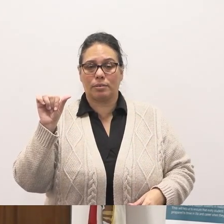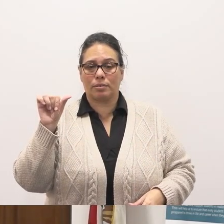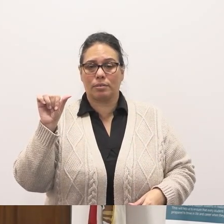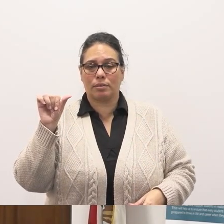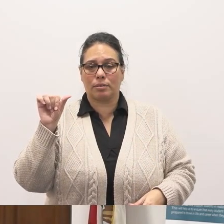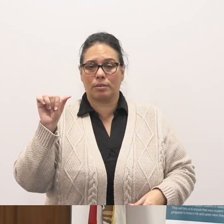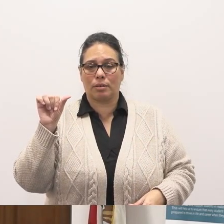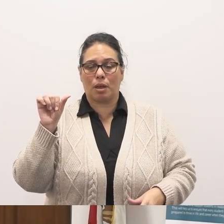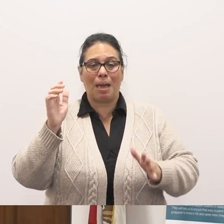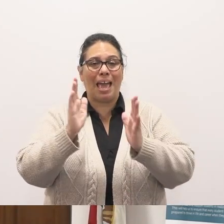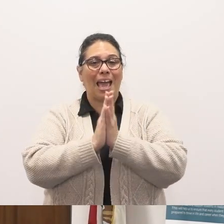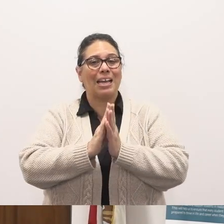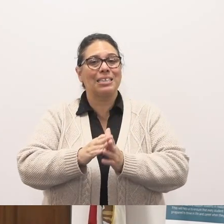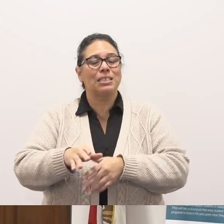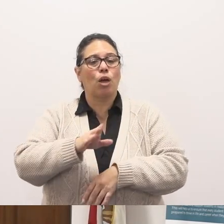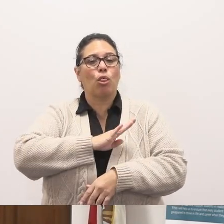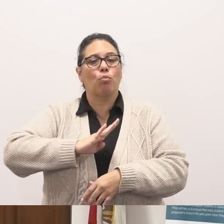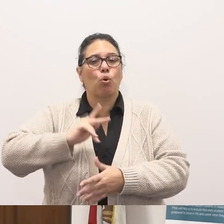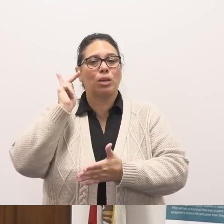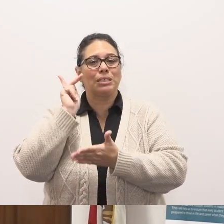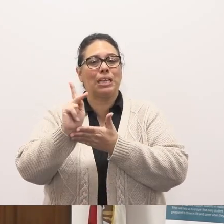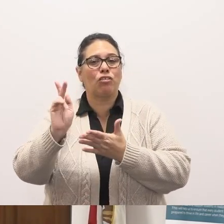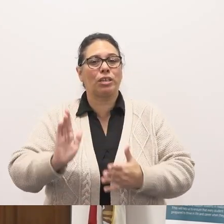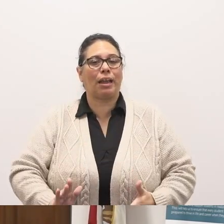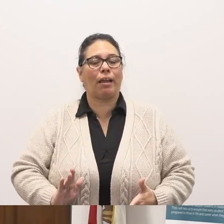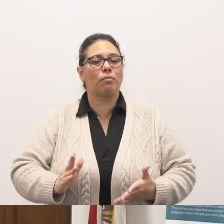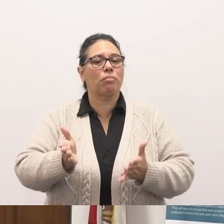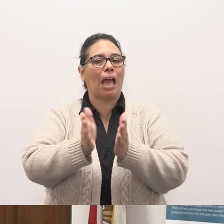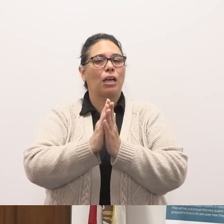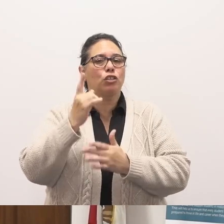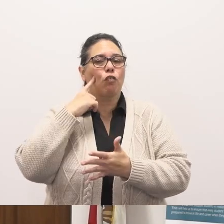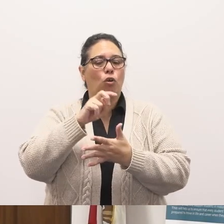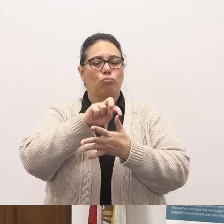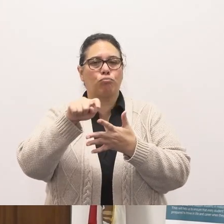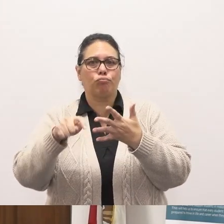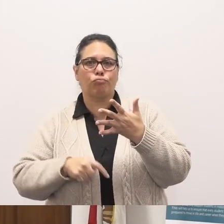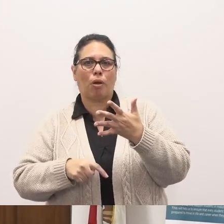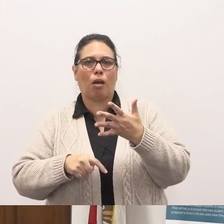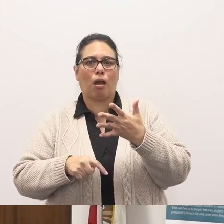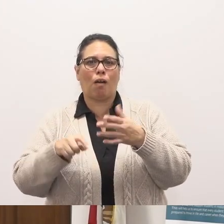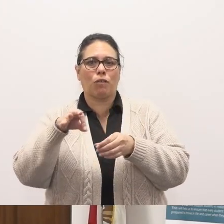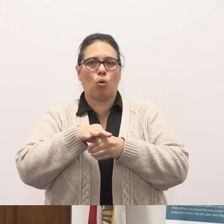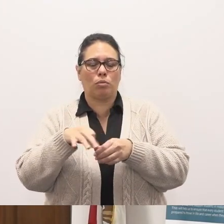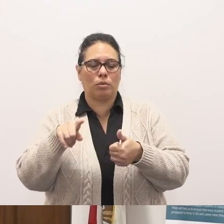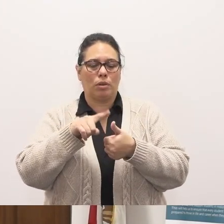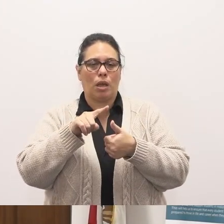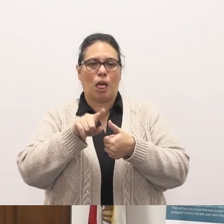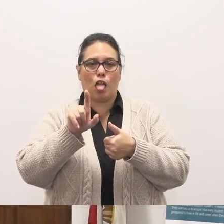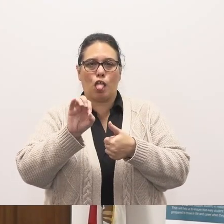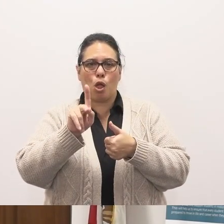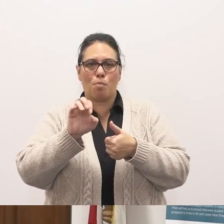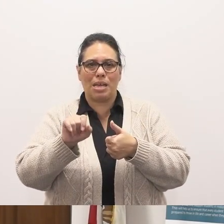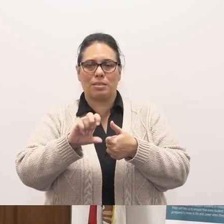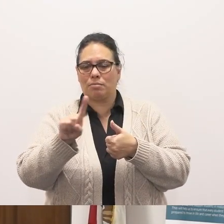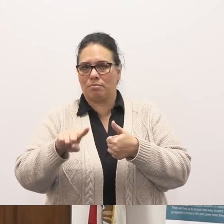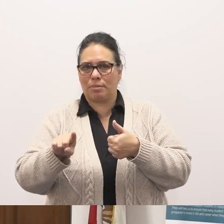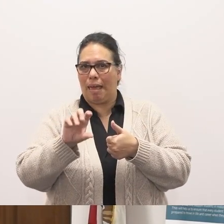I'll ask our Board Secretary to take a roll call vote. Thank you. Member López? - Aye. Member Otto? - Aye.